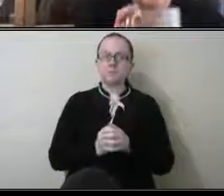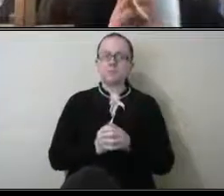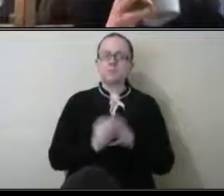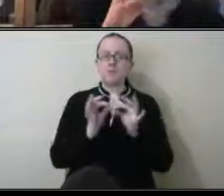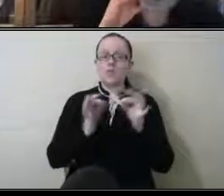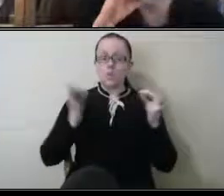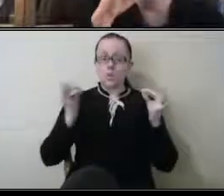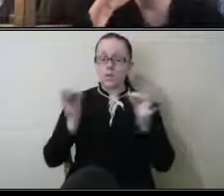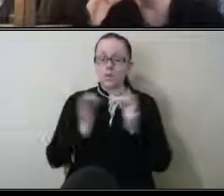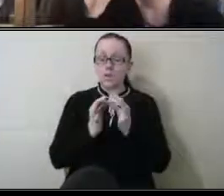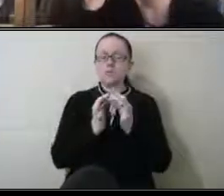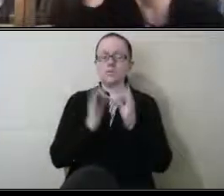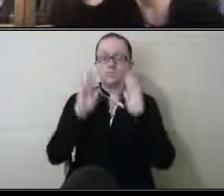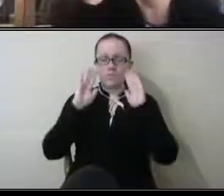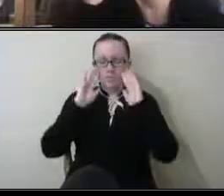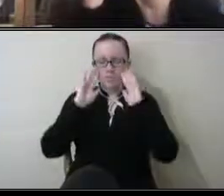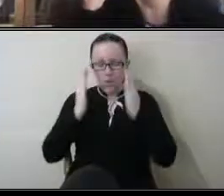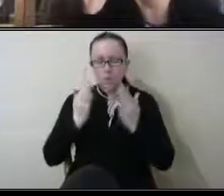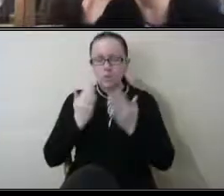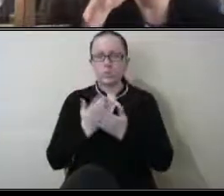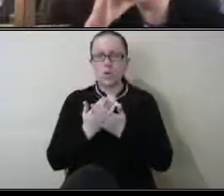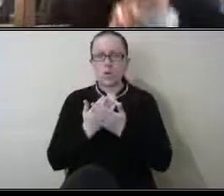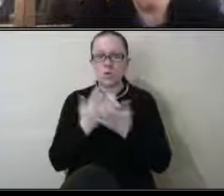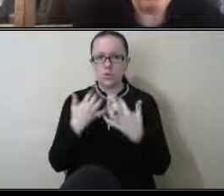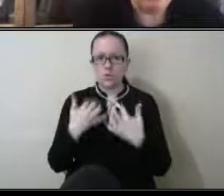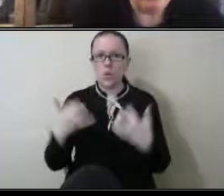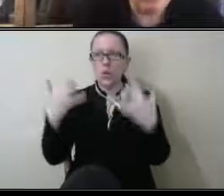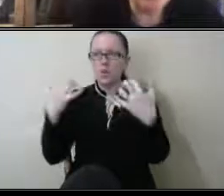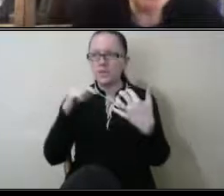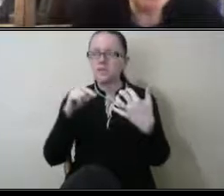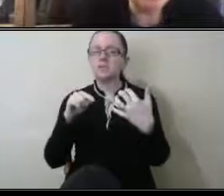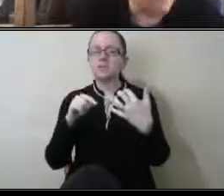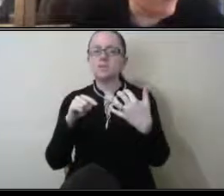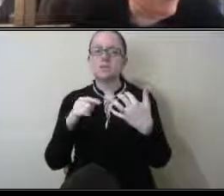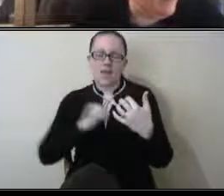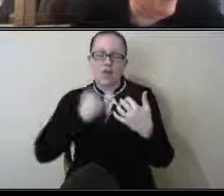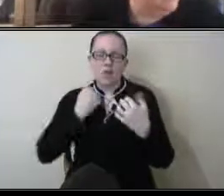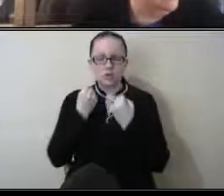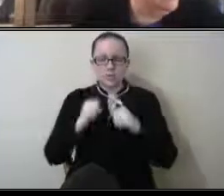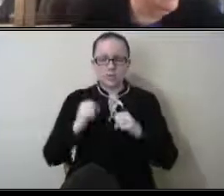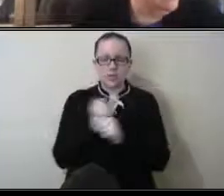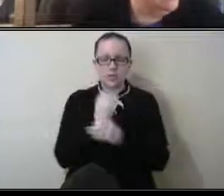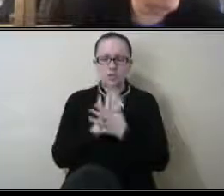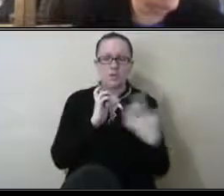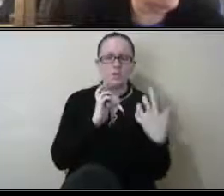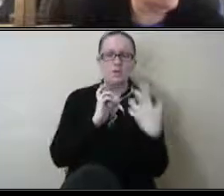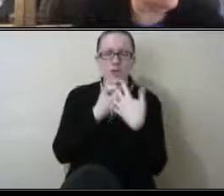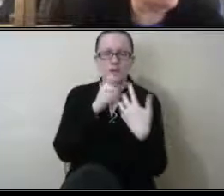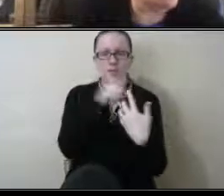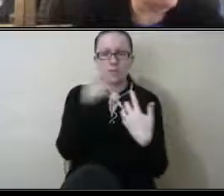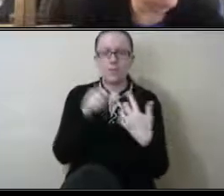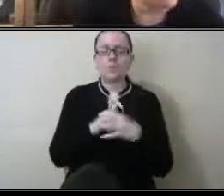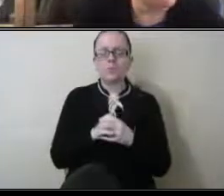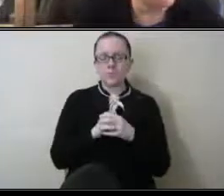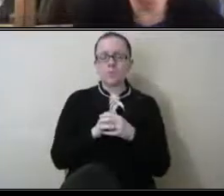heavily focused on on audiences as part of that strategy and it was pointed out to us by our um